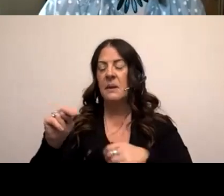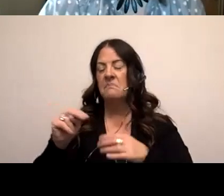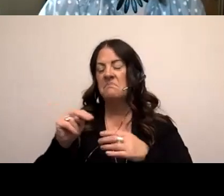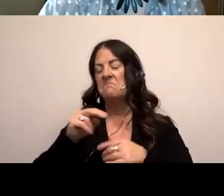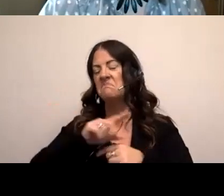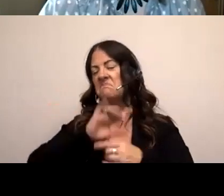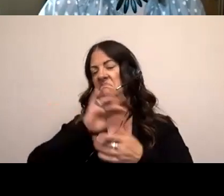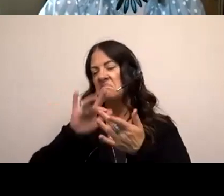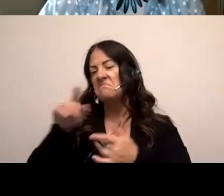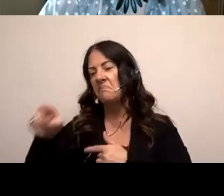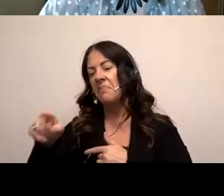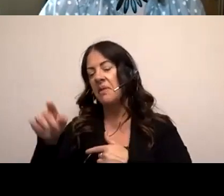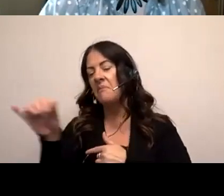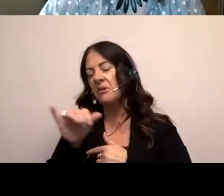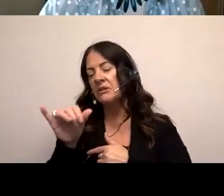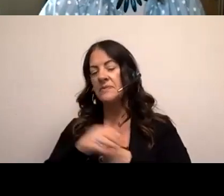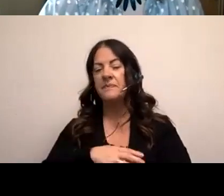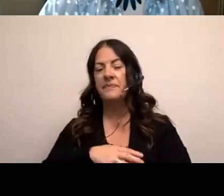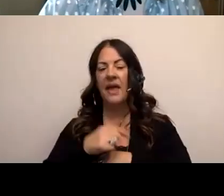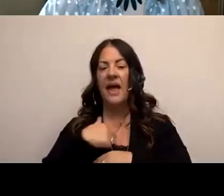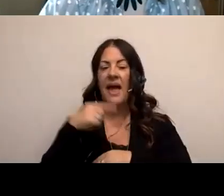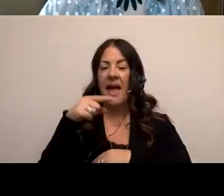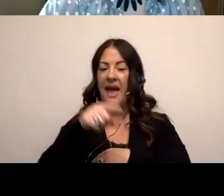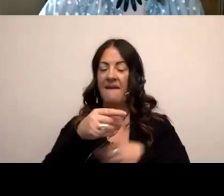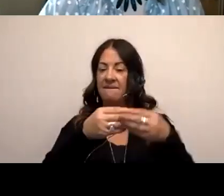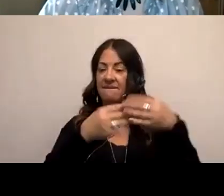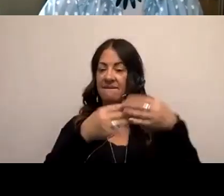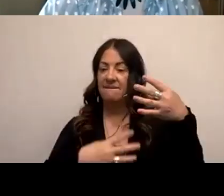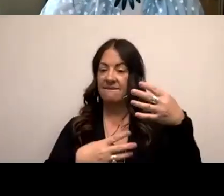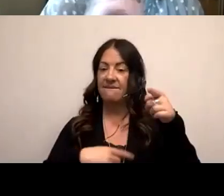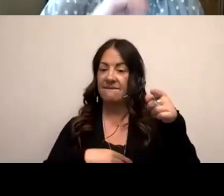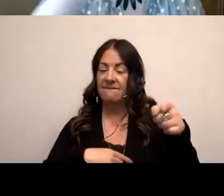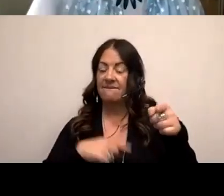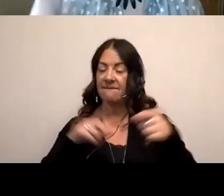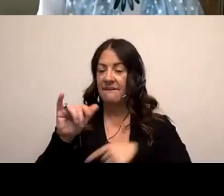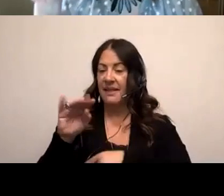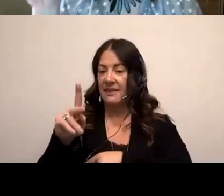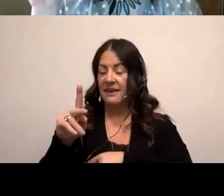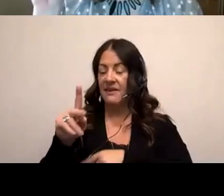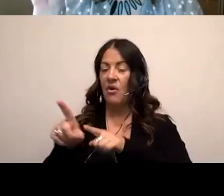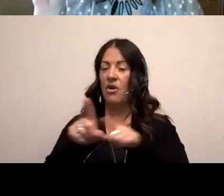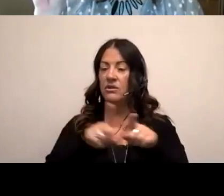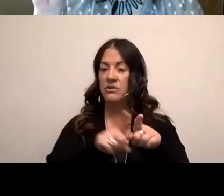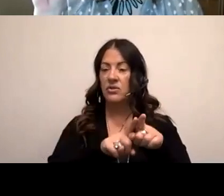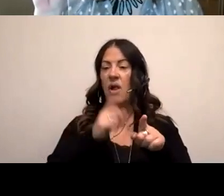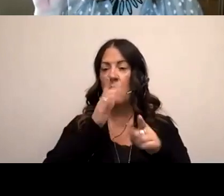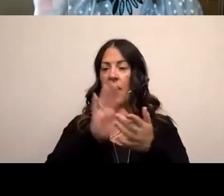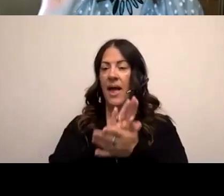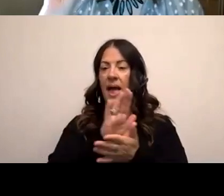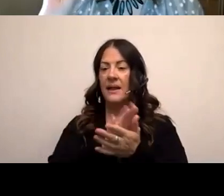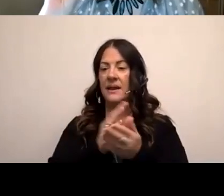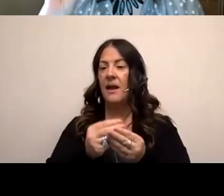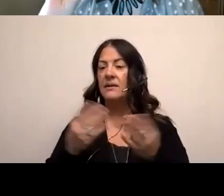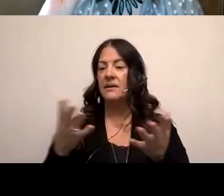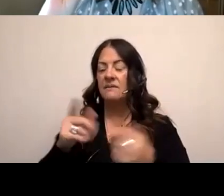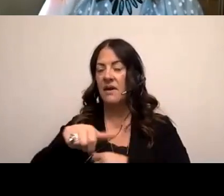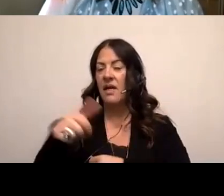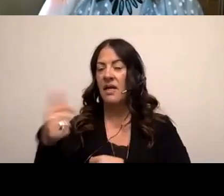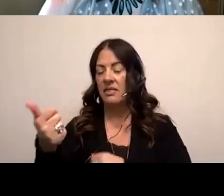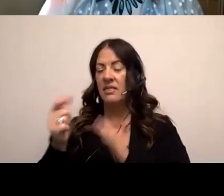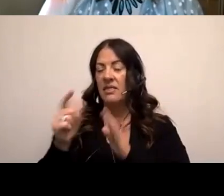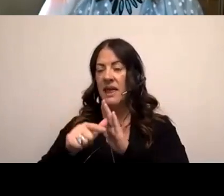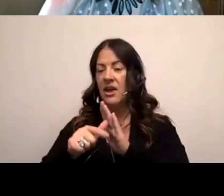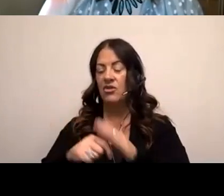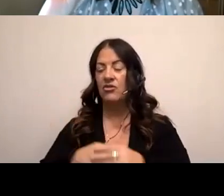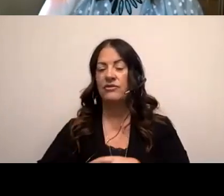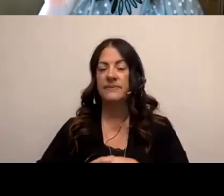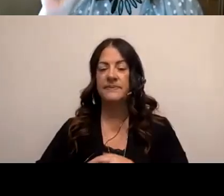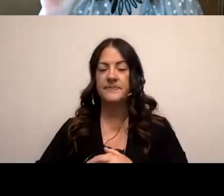ANOTHER ONE I PUT THIS LINK IN HERE BUT IT'S IN A HANDOUT I'M GOING TO GIVE YOU. THERE'S